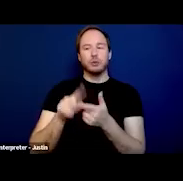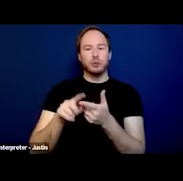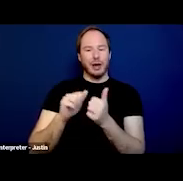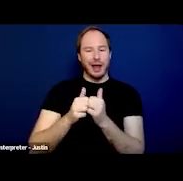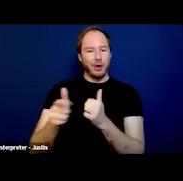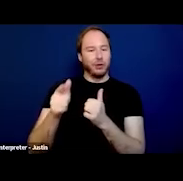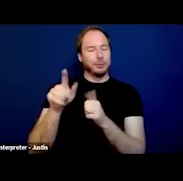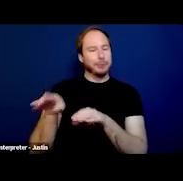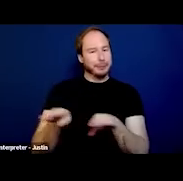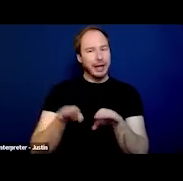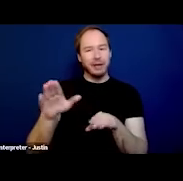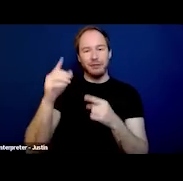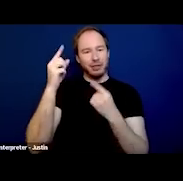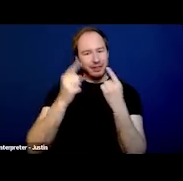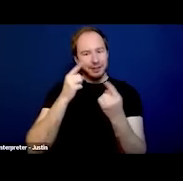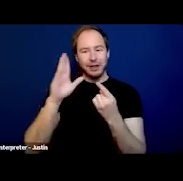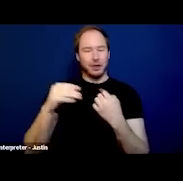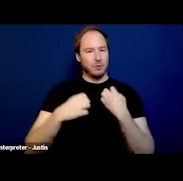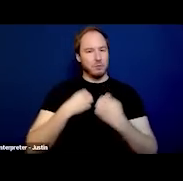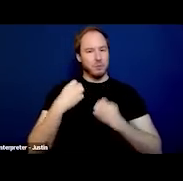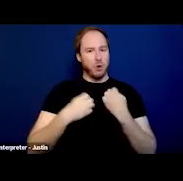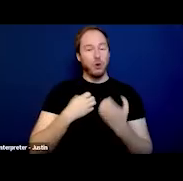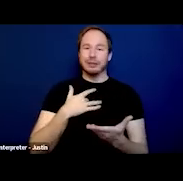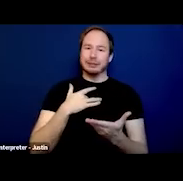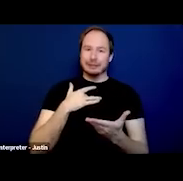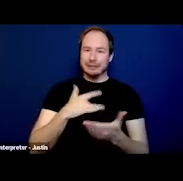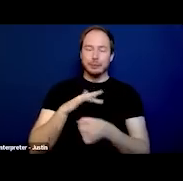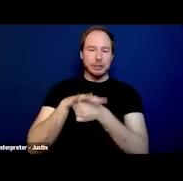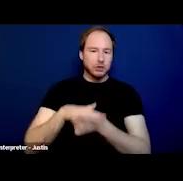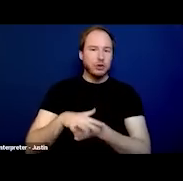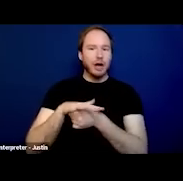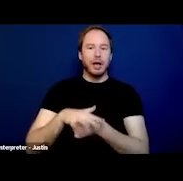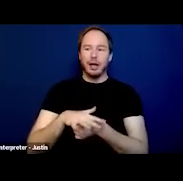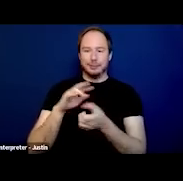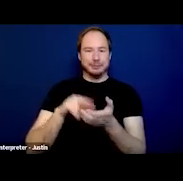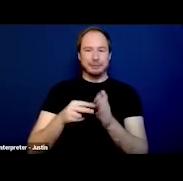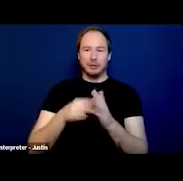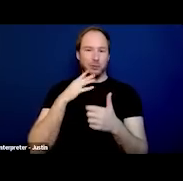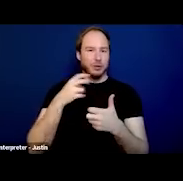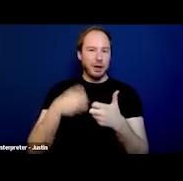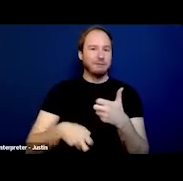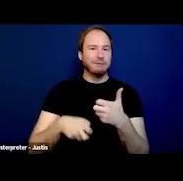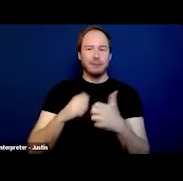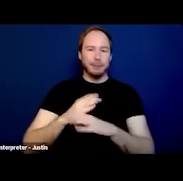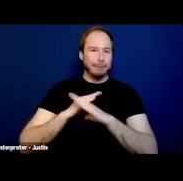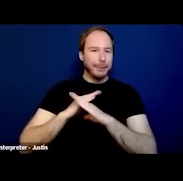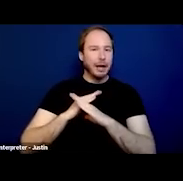and behaviors and emotional states. These are usually distressing and cause some difficulty, some level of difficulty for the person who has them,